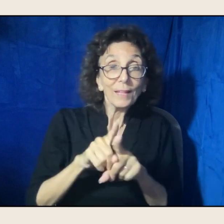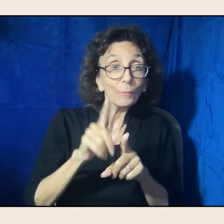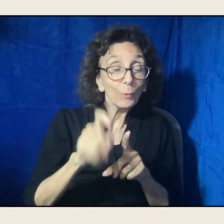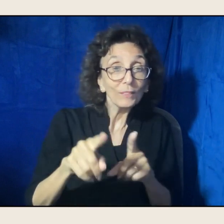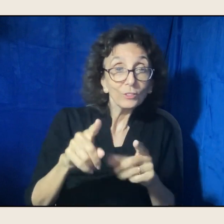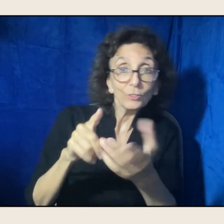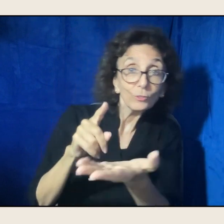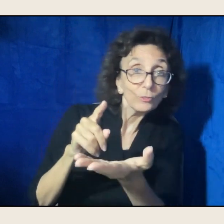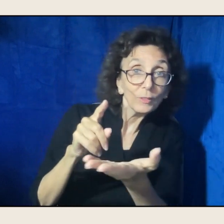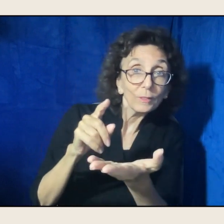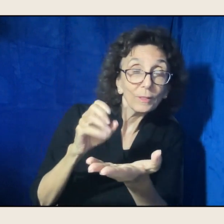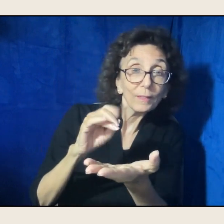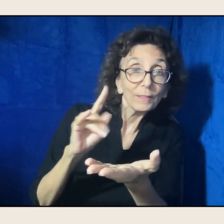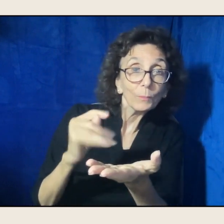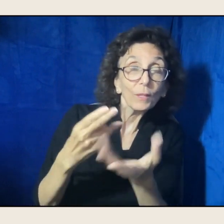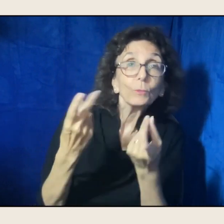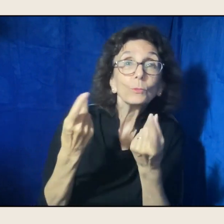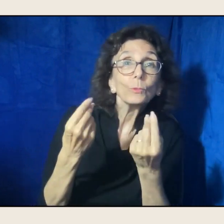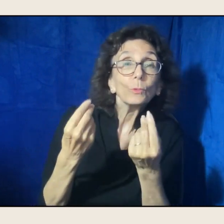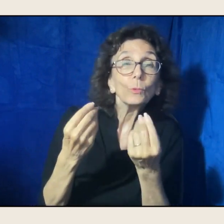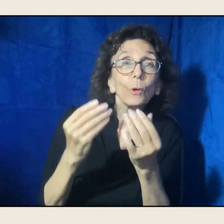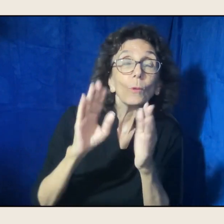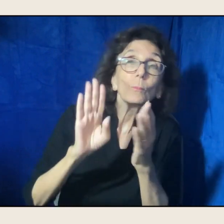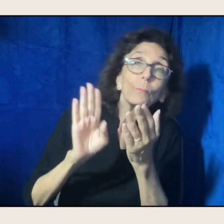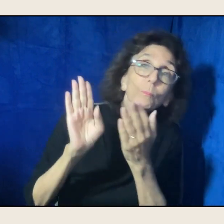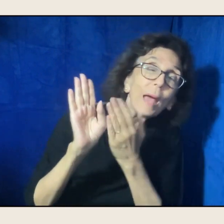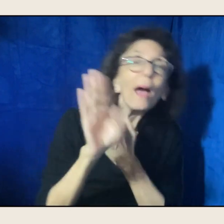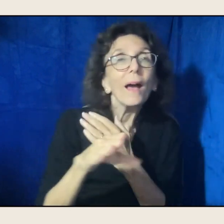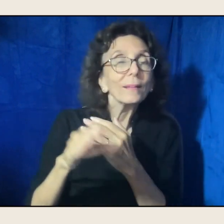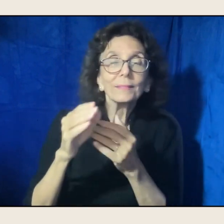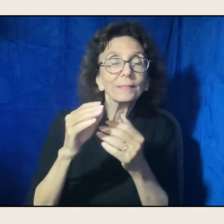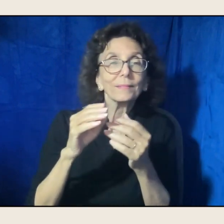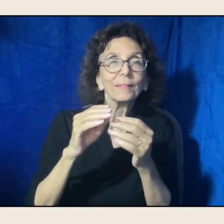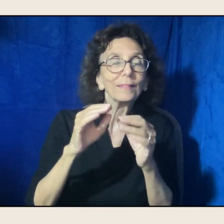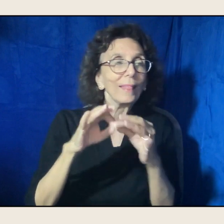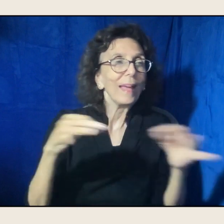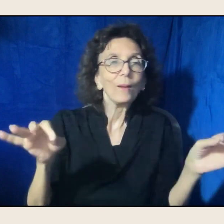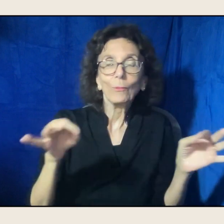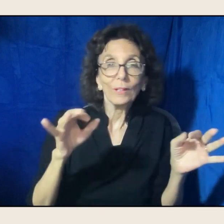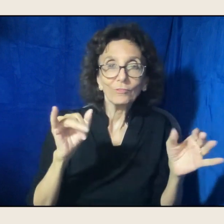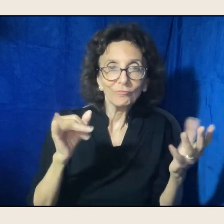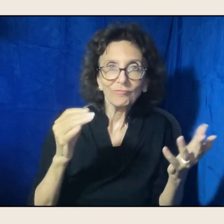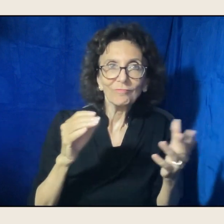what can you do beyond language when approaching this subject?